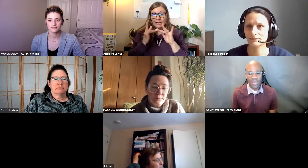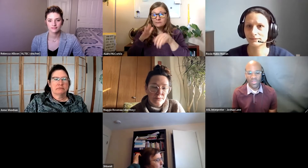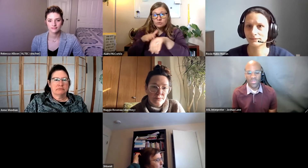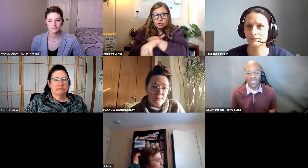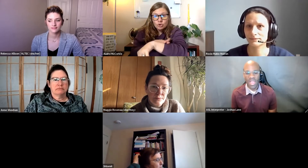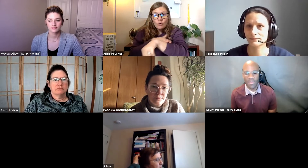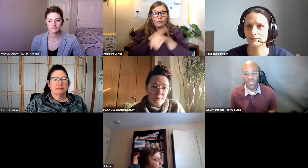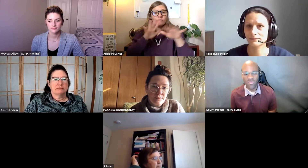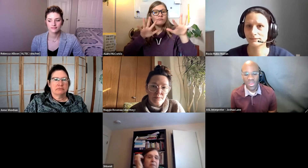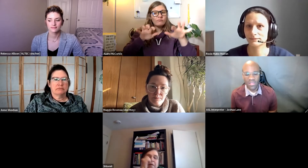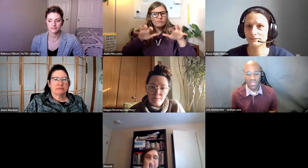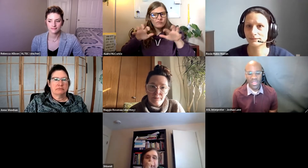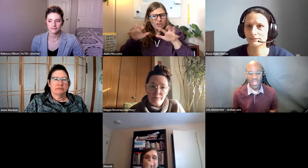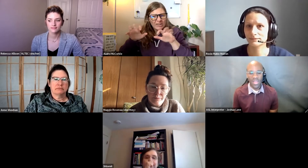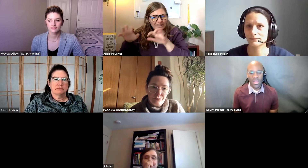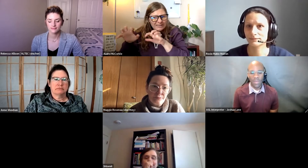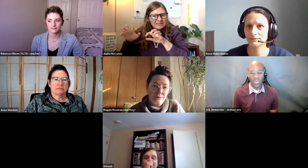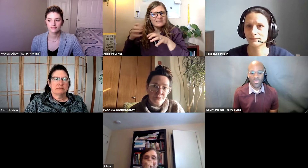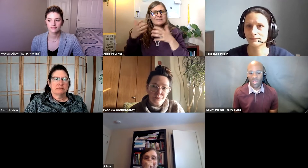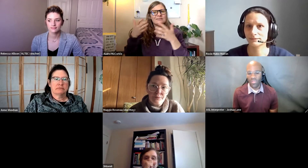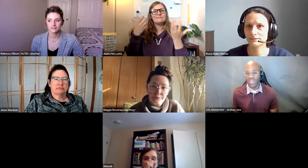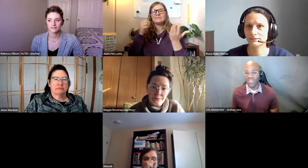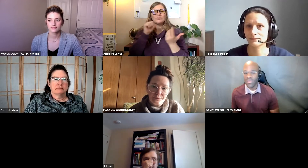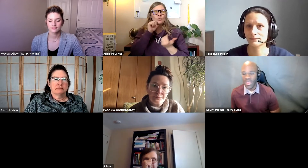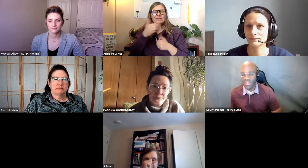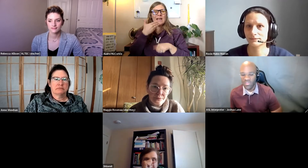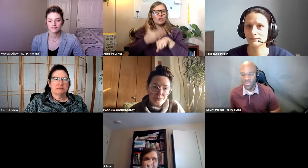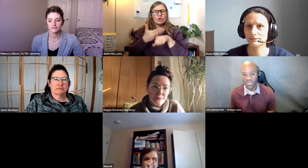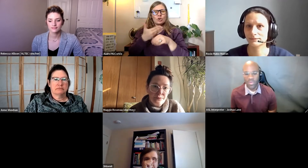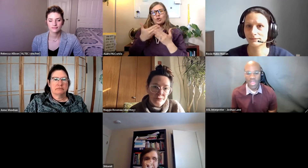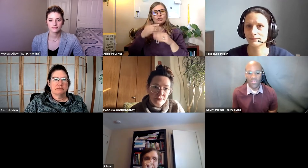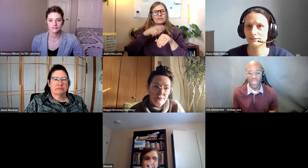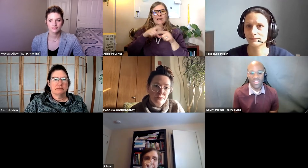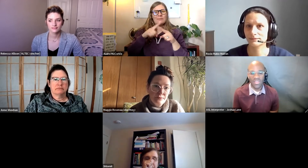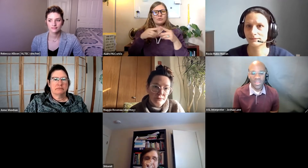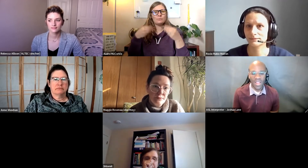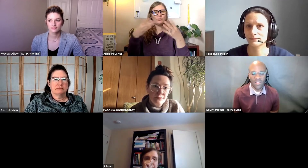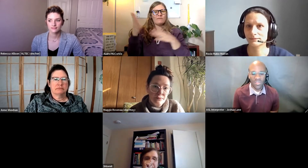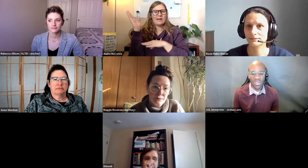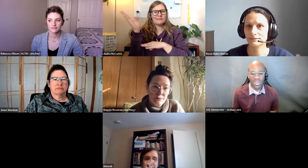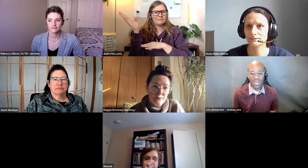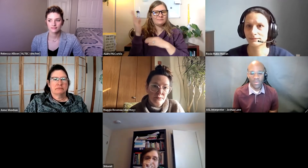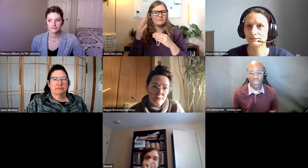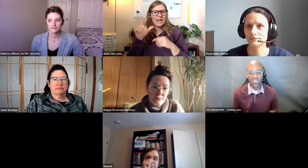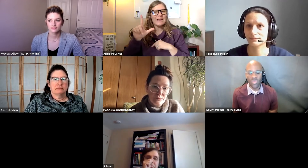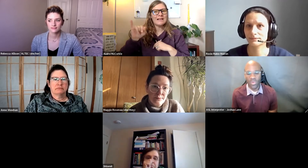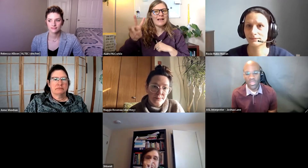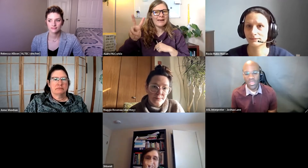due to time constraints. There's also internet issues perhaps you have a technology issue with